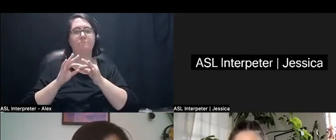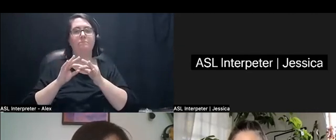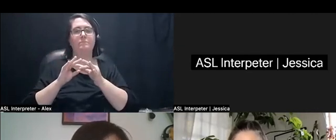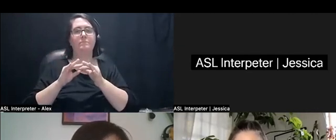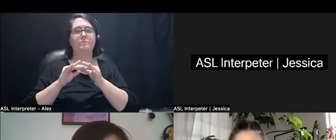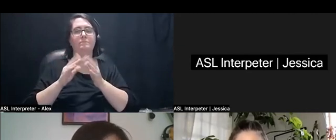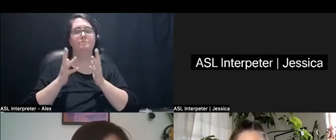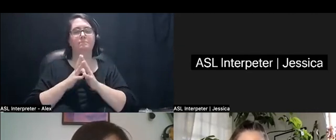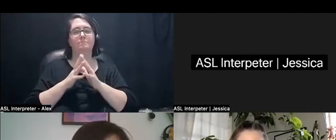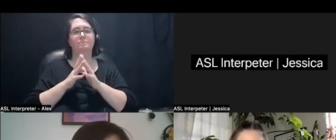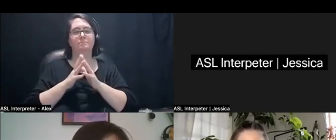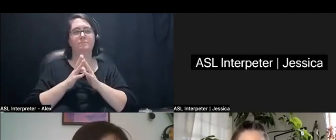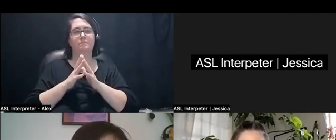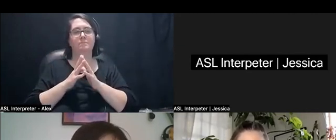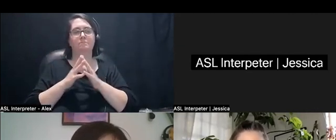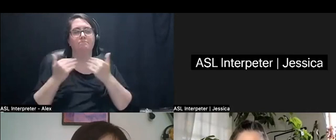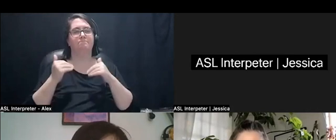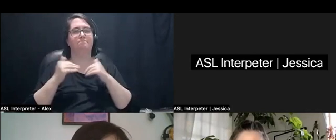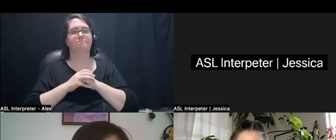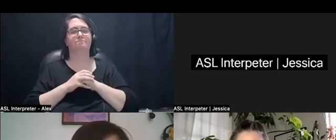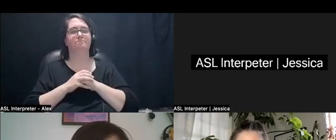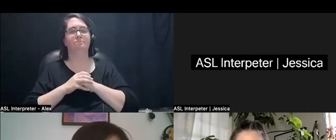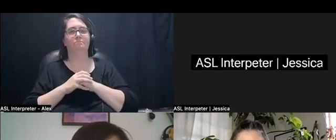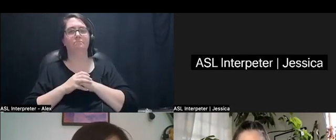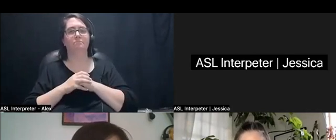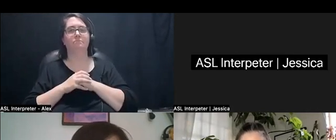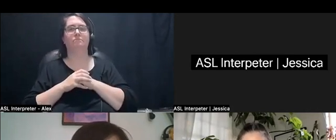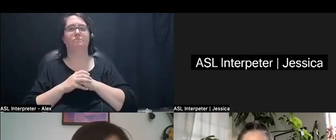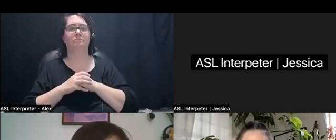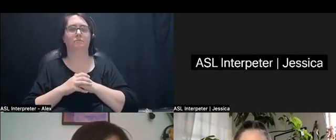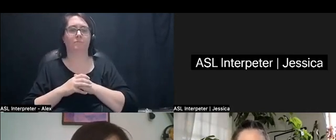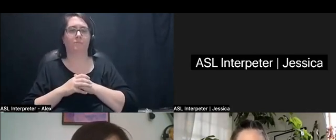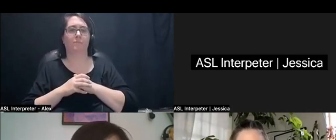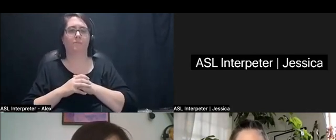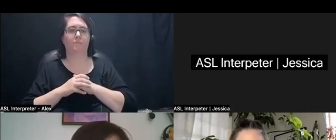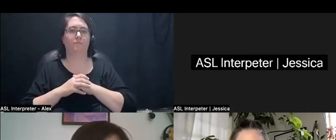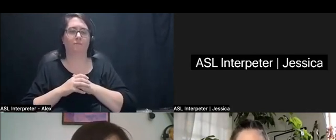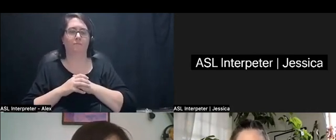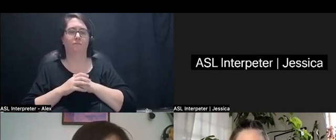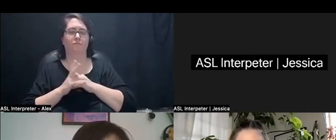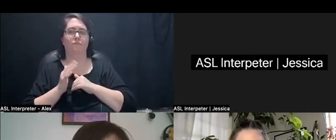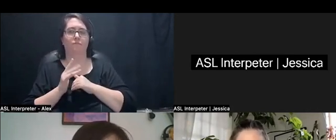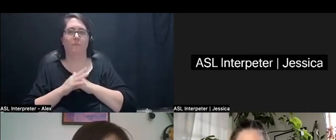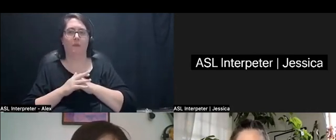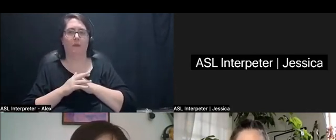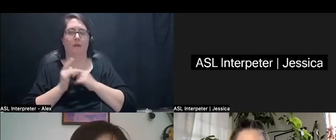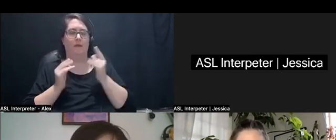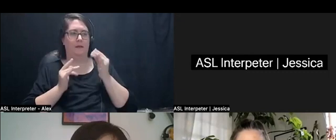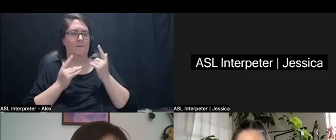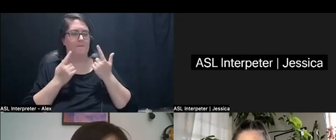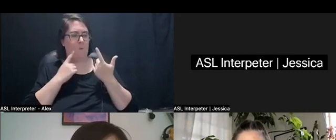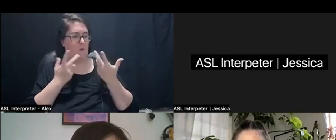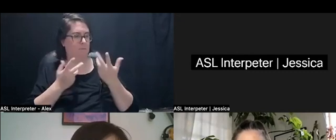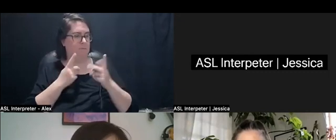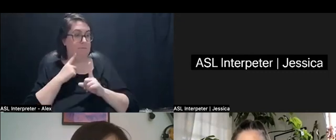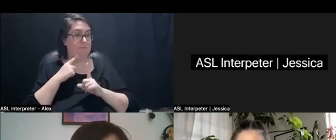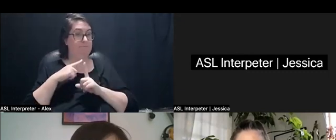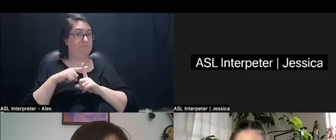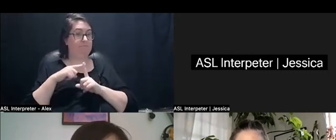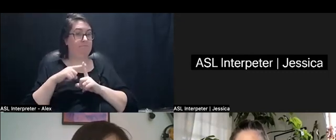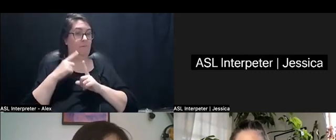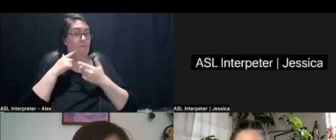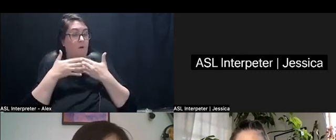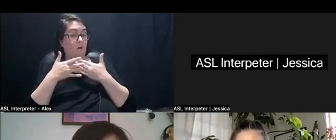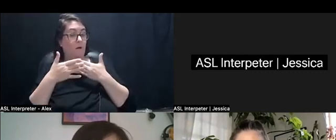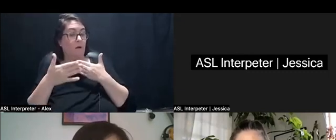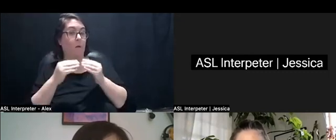It's been, in terms of an optimistic hope towards a more liberatory present and future.